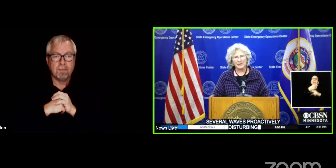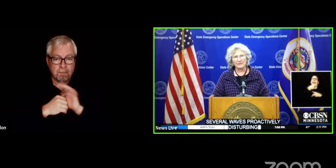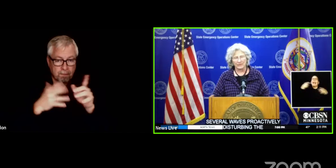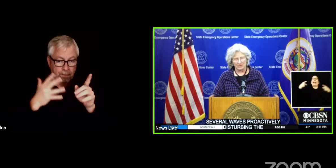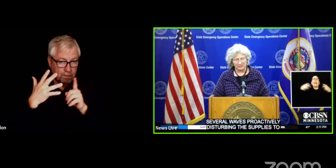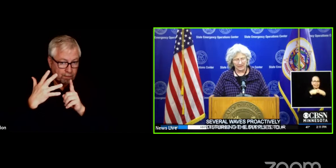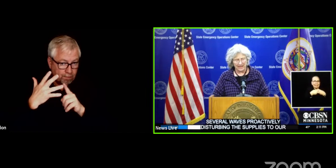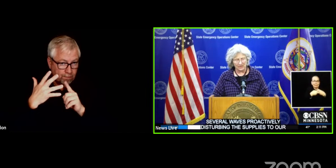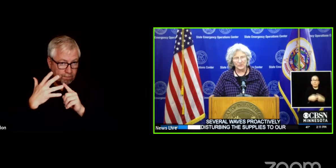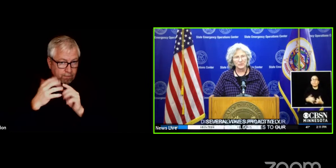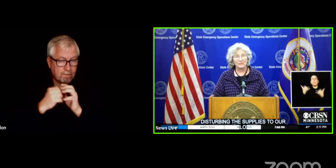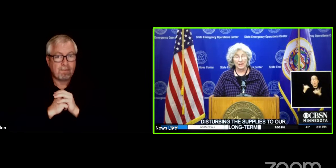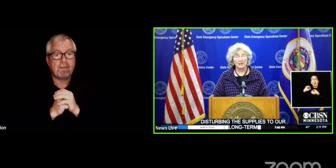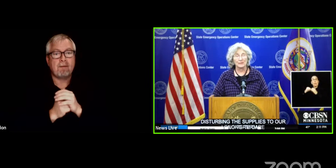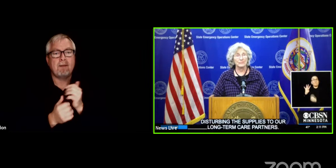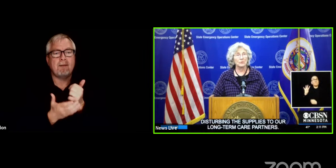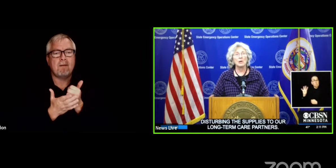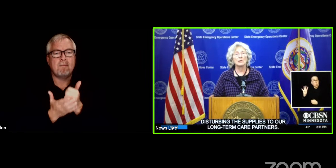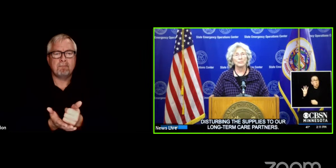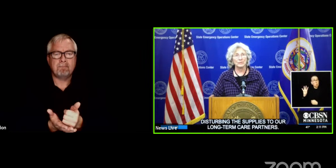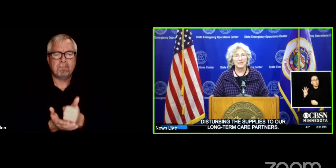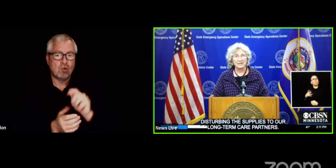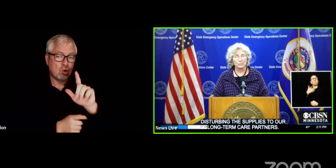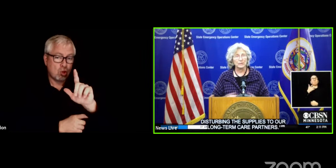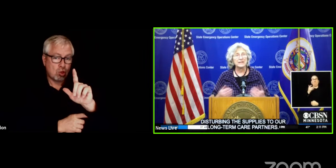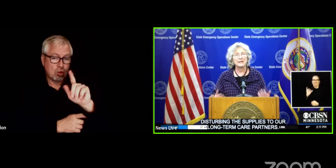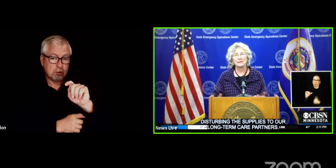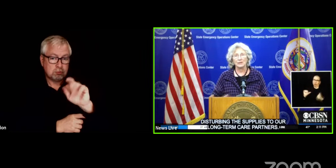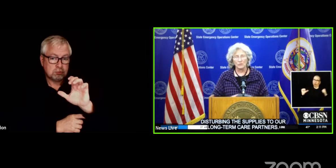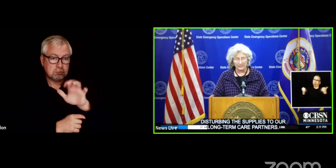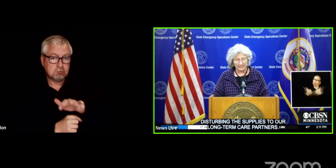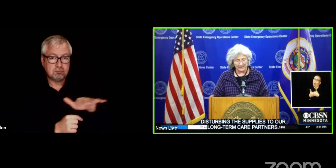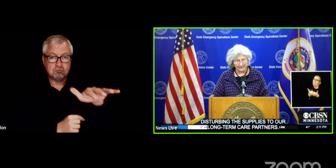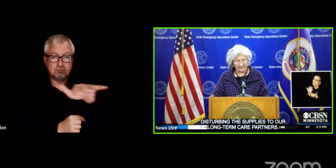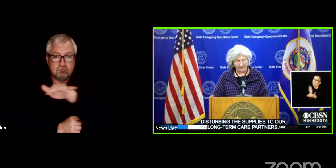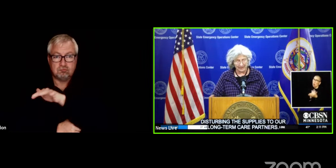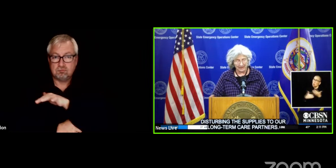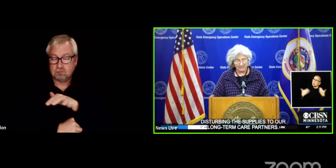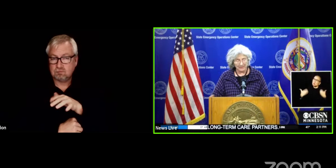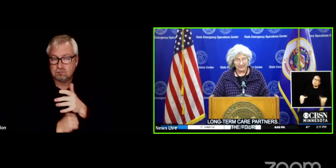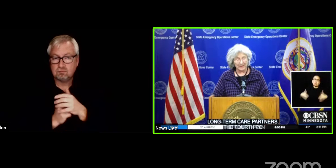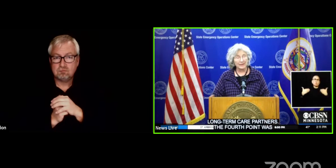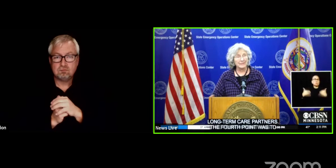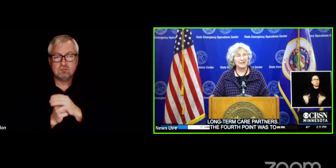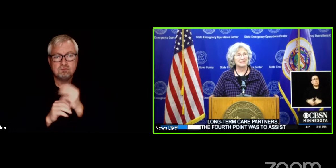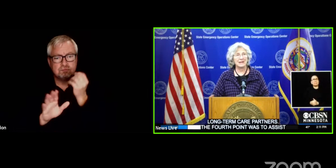DIFFICULT TASK WHICH FRANKLY LONG PREDATED THE COVID-PANDEMIC BUT THE PANDEMIC HAS